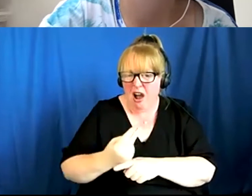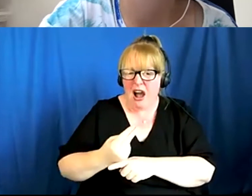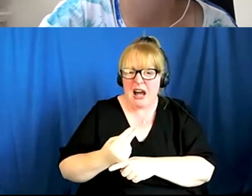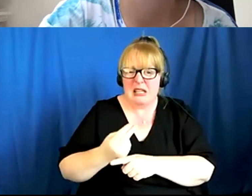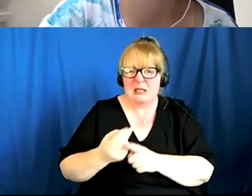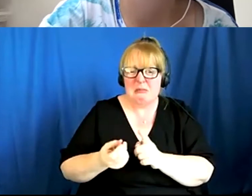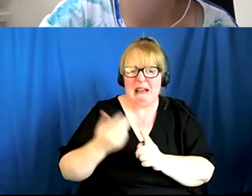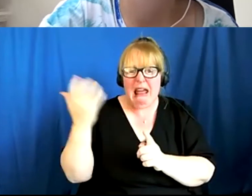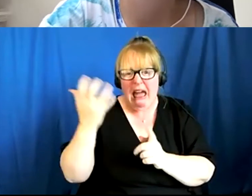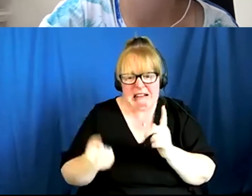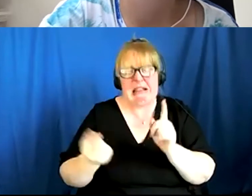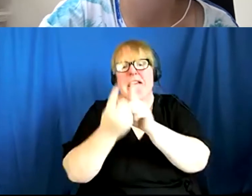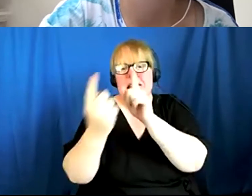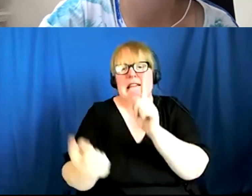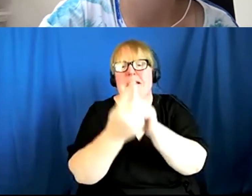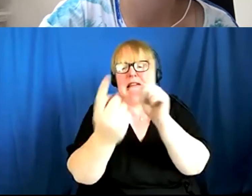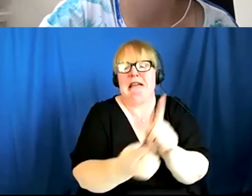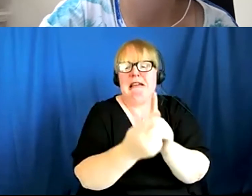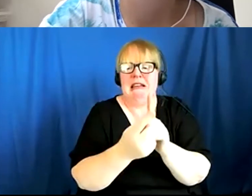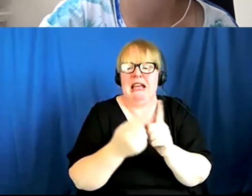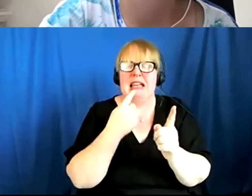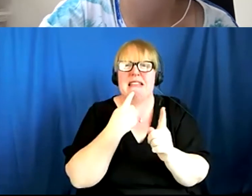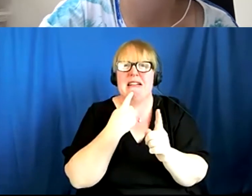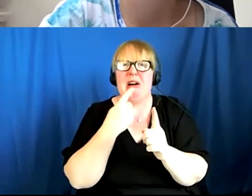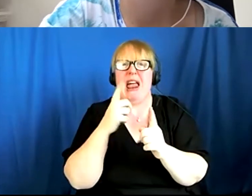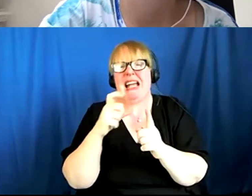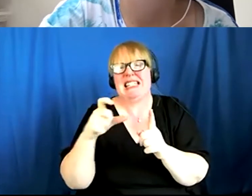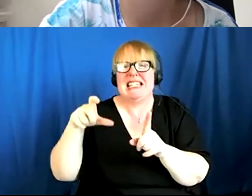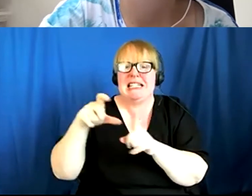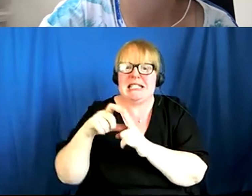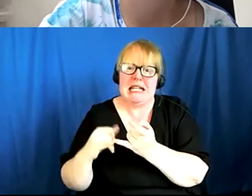come back, trying to answer this question, which is very, like embedded in, I guess,